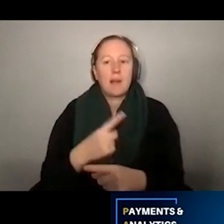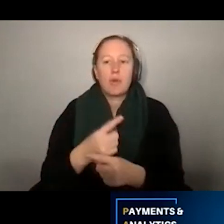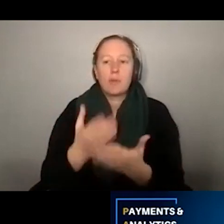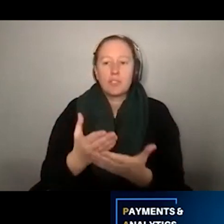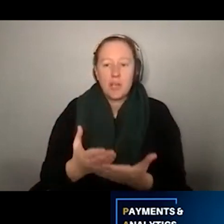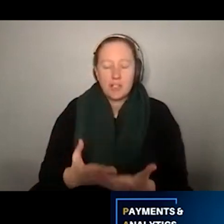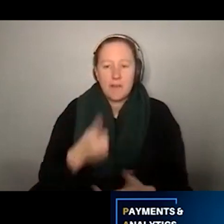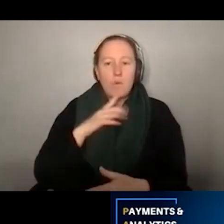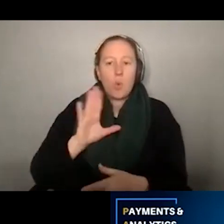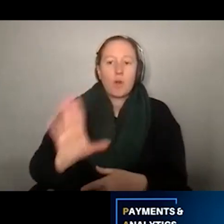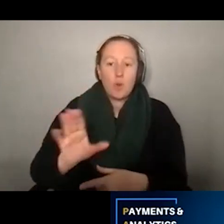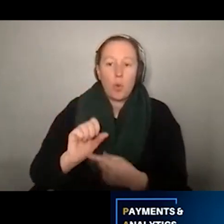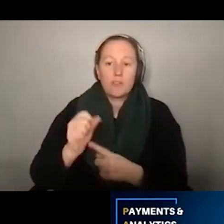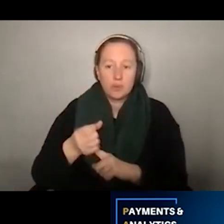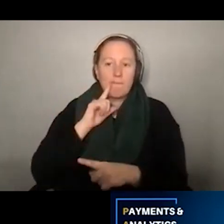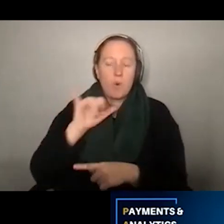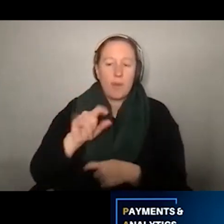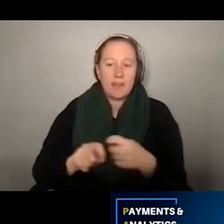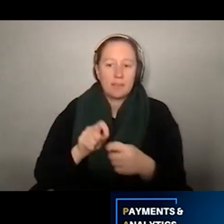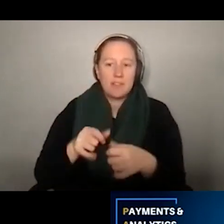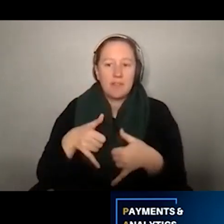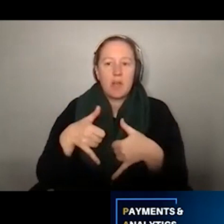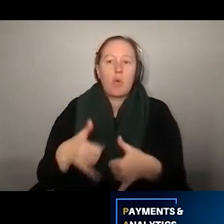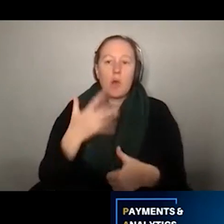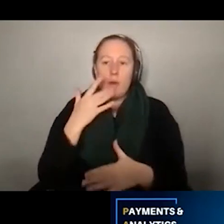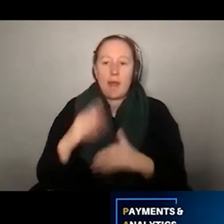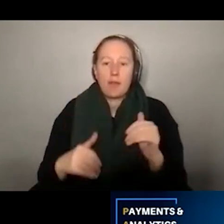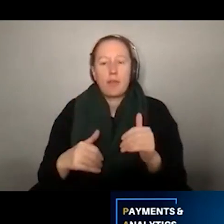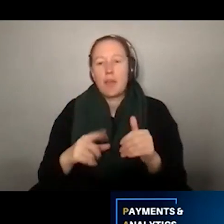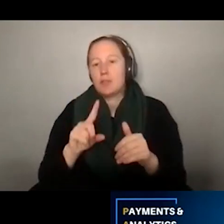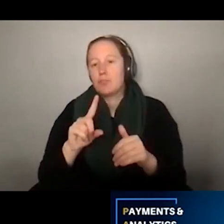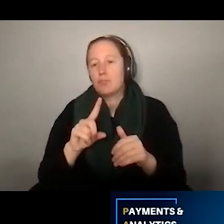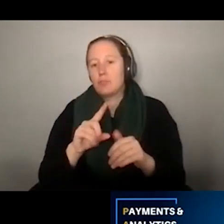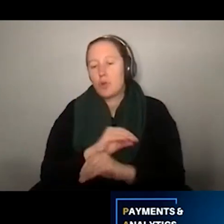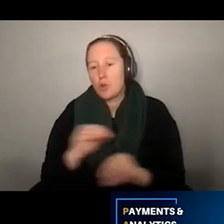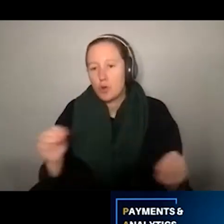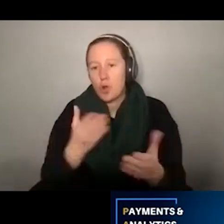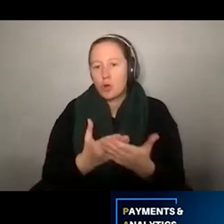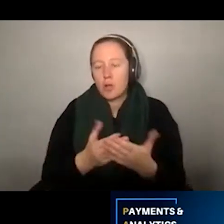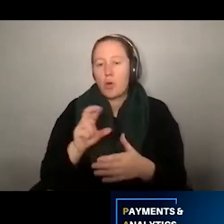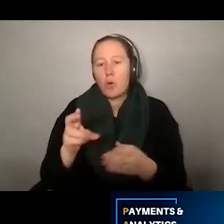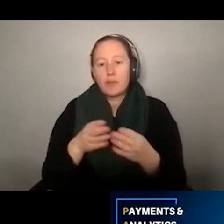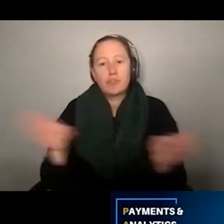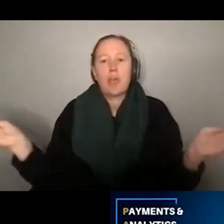the scenario of that particular award, rather than just providing no justification or a canned justification response.